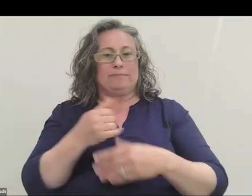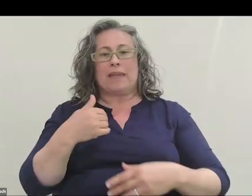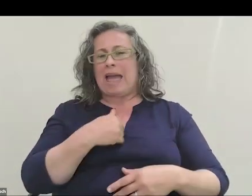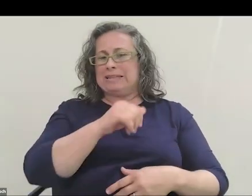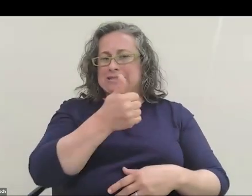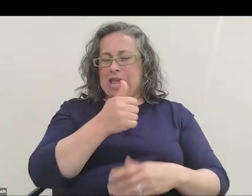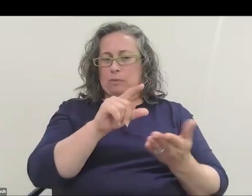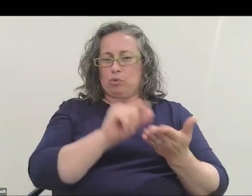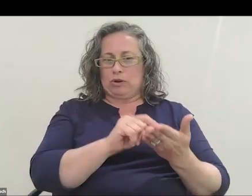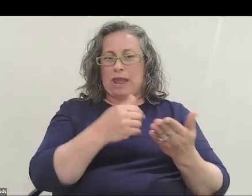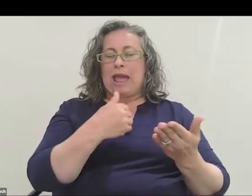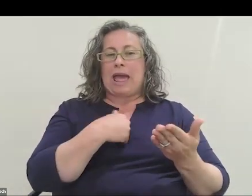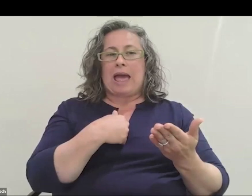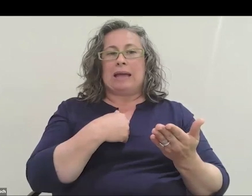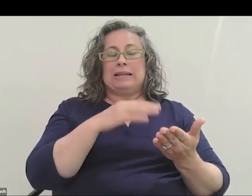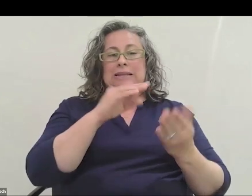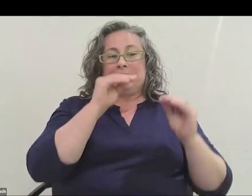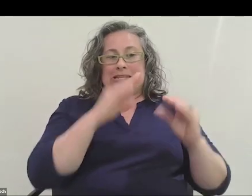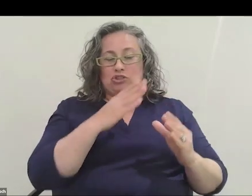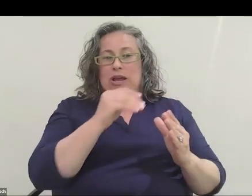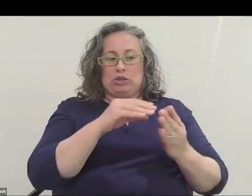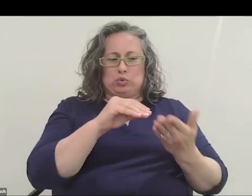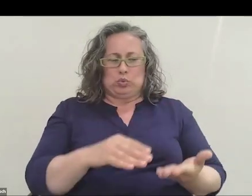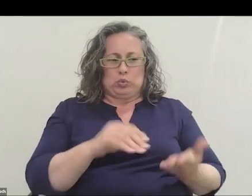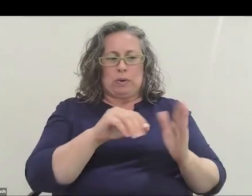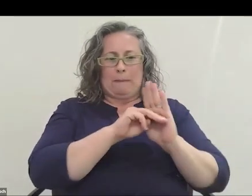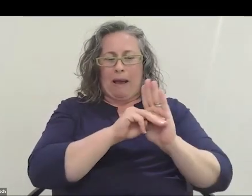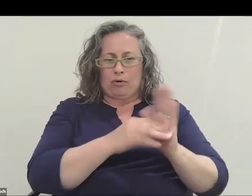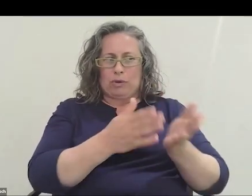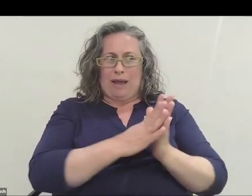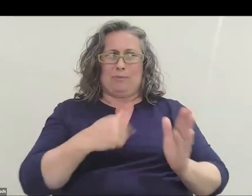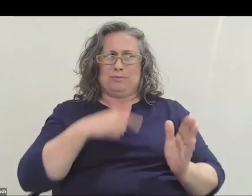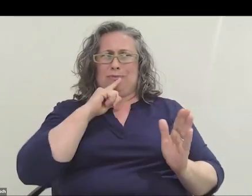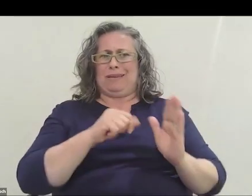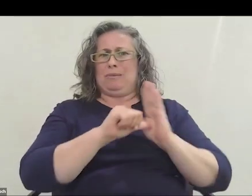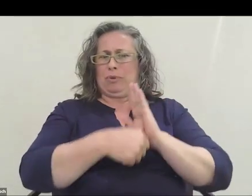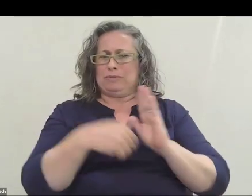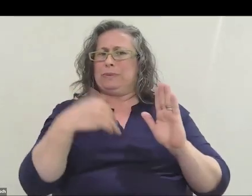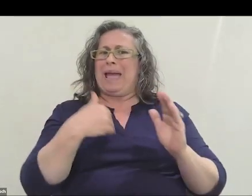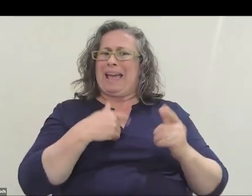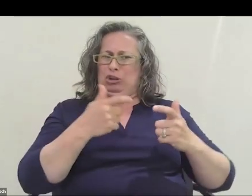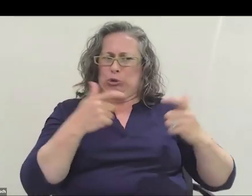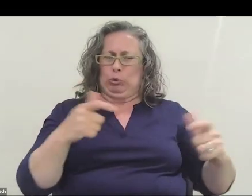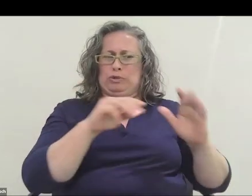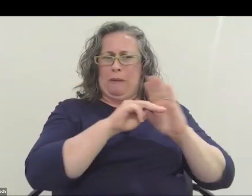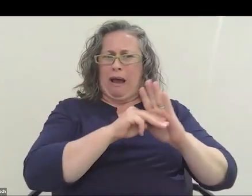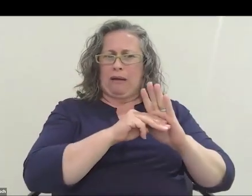and teacher model requests. I was really impressed by what they had there. They had these huge models. They had a Mount Rushmore,